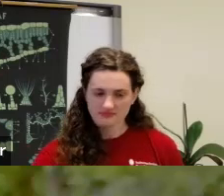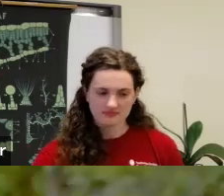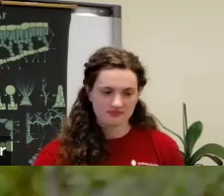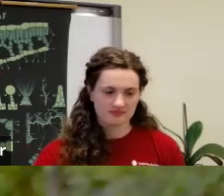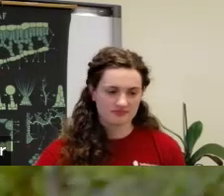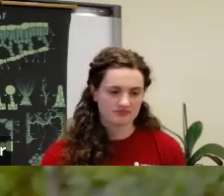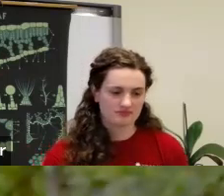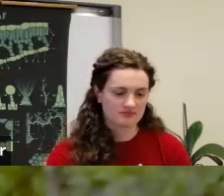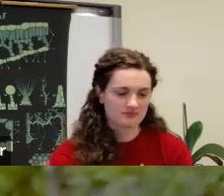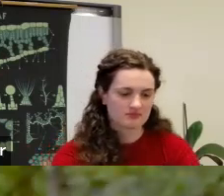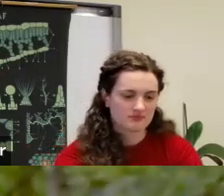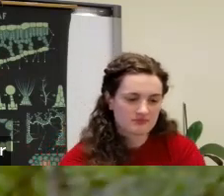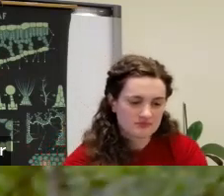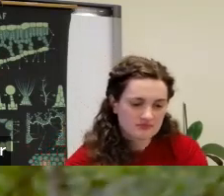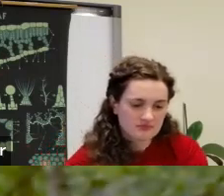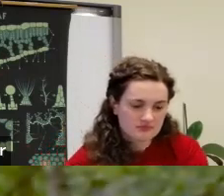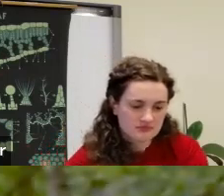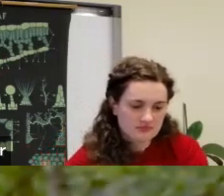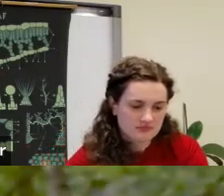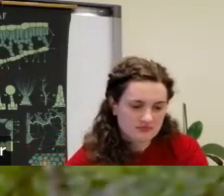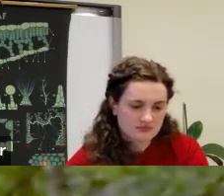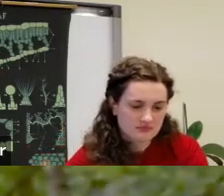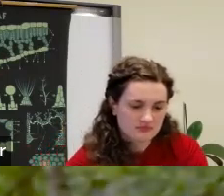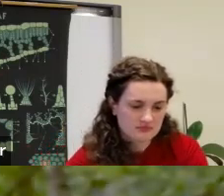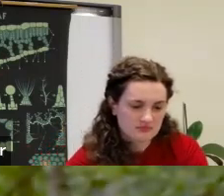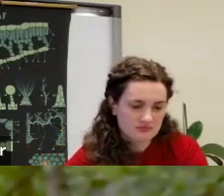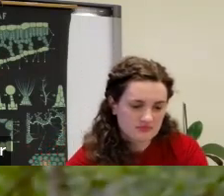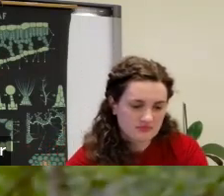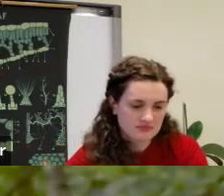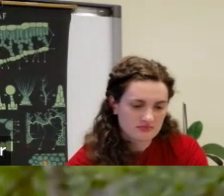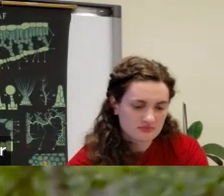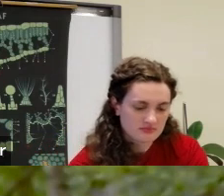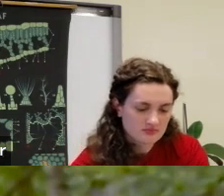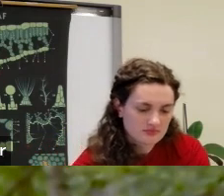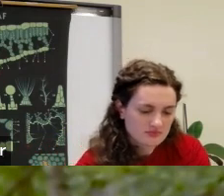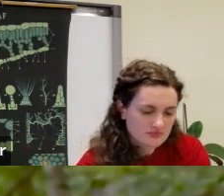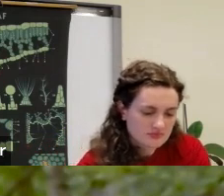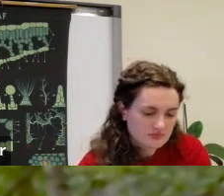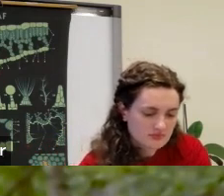So this is really important research that we're doing in the lab to try and understand how these systems are going to be changing in the future.